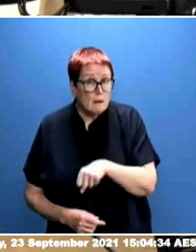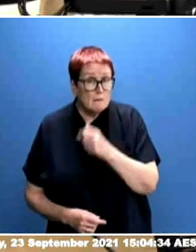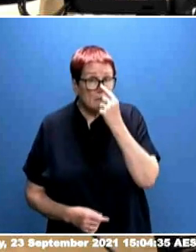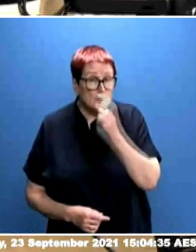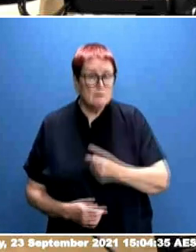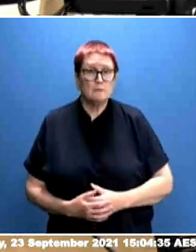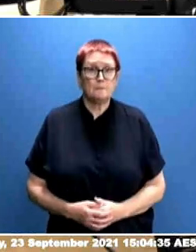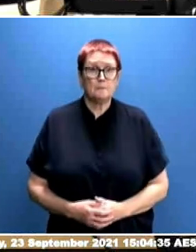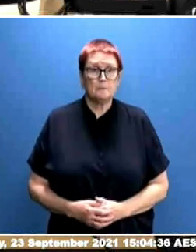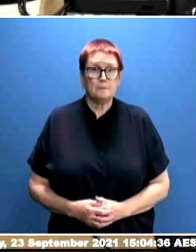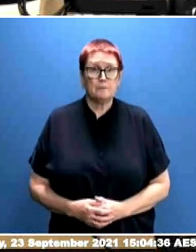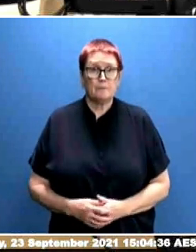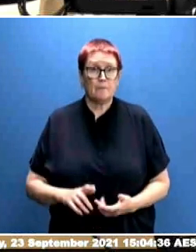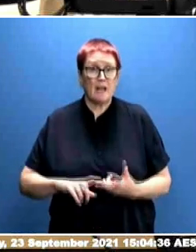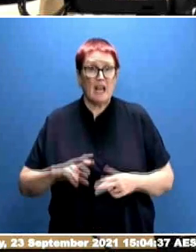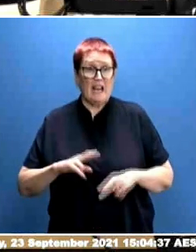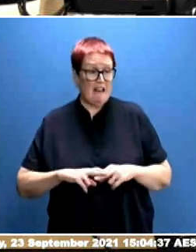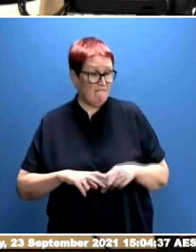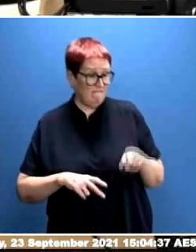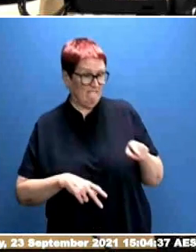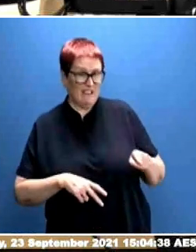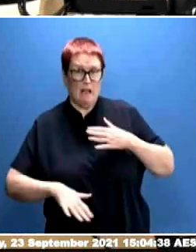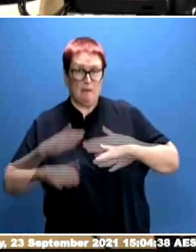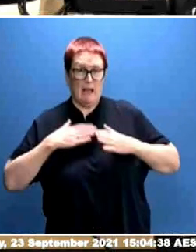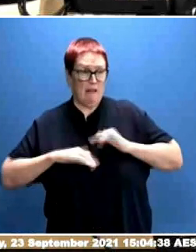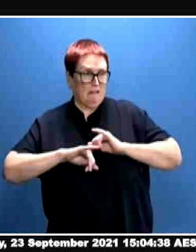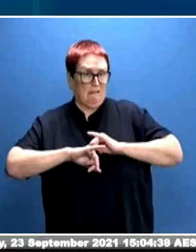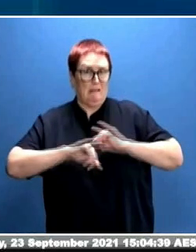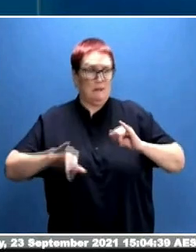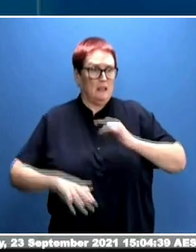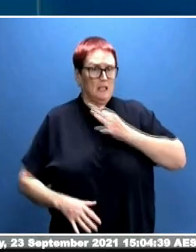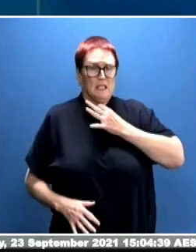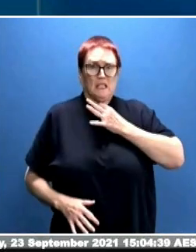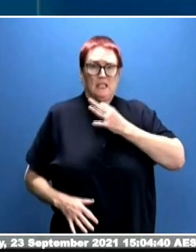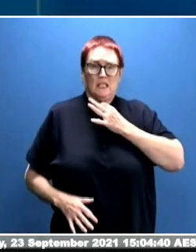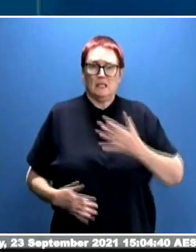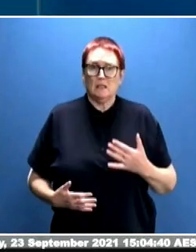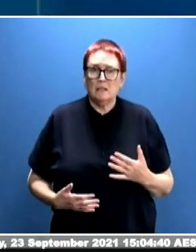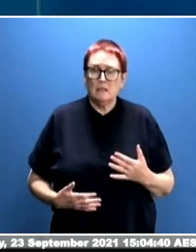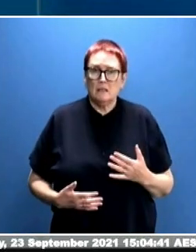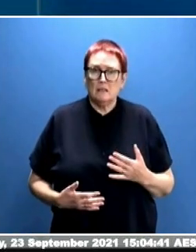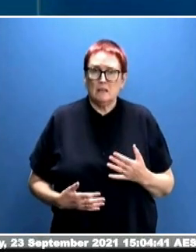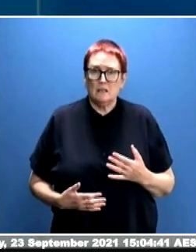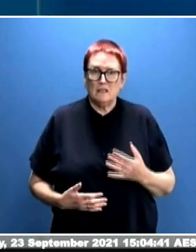If their behaviour is so extreme that their safety and their wellbeing